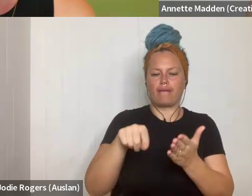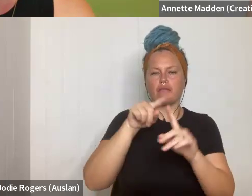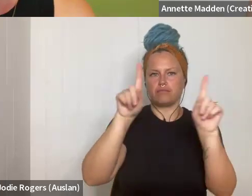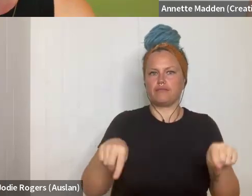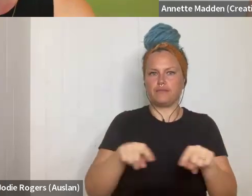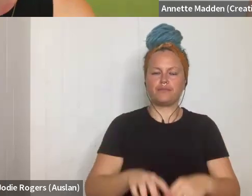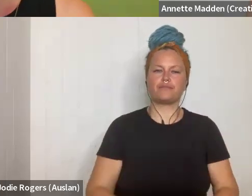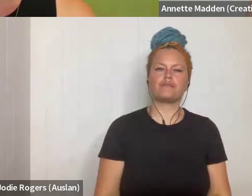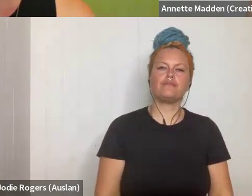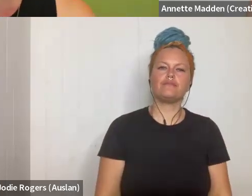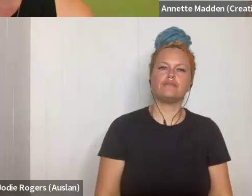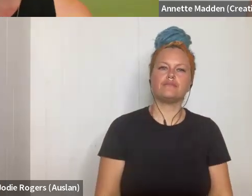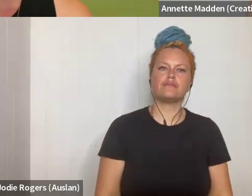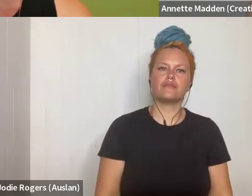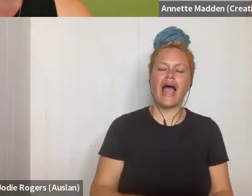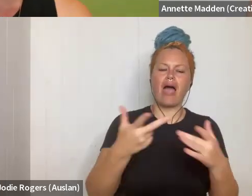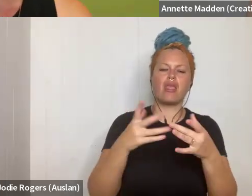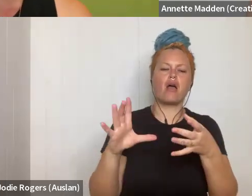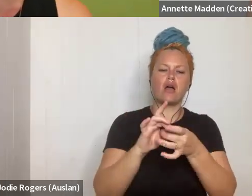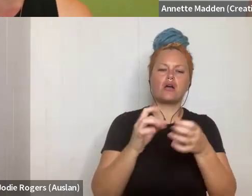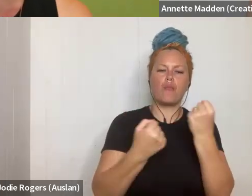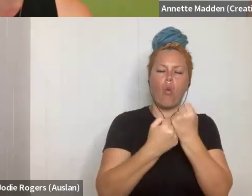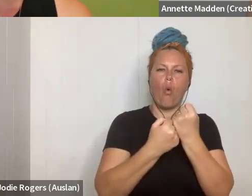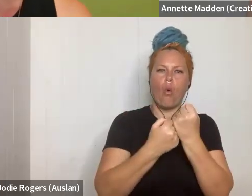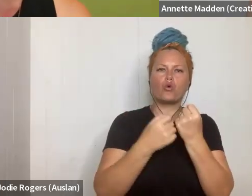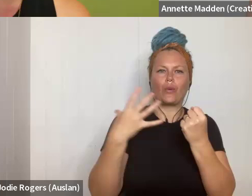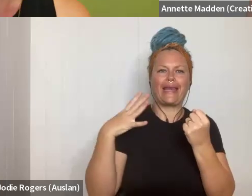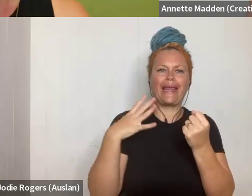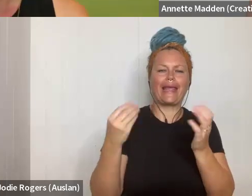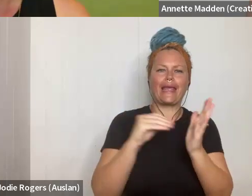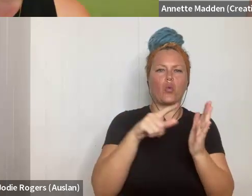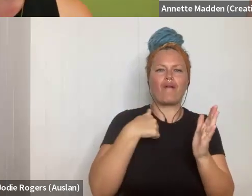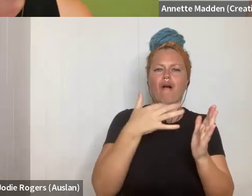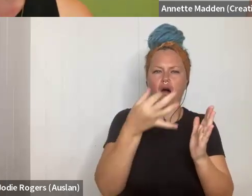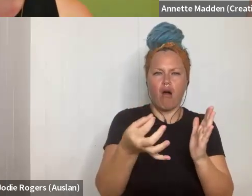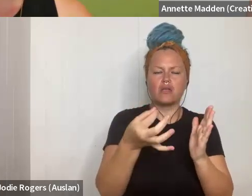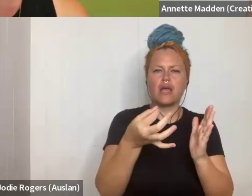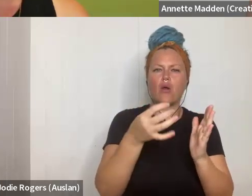, and projected expenses as well.